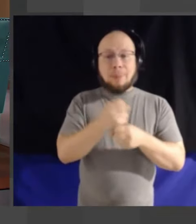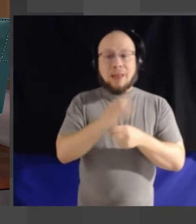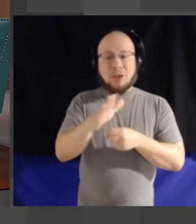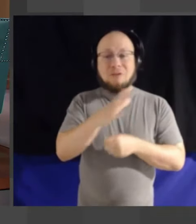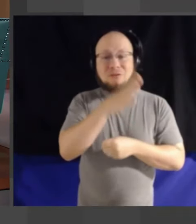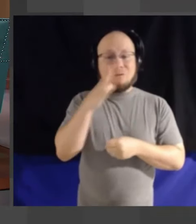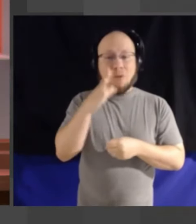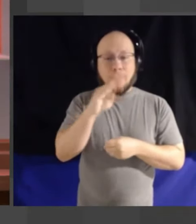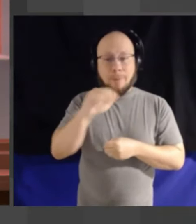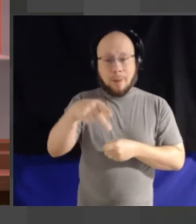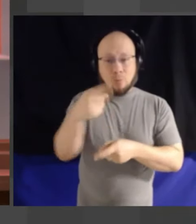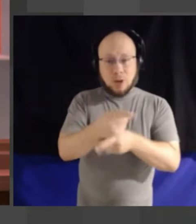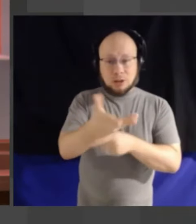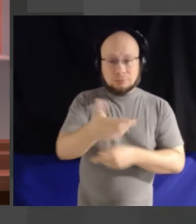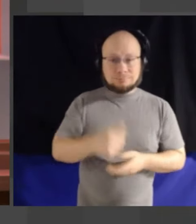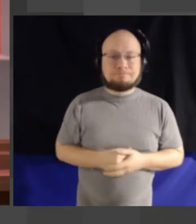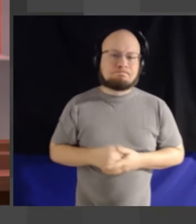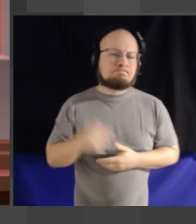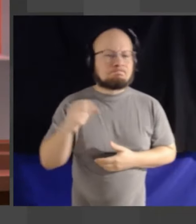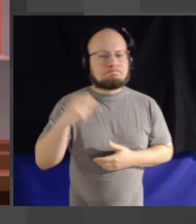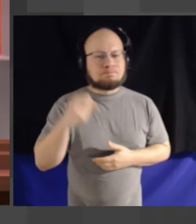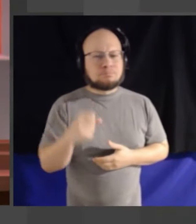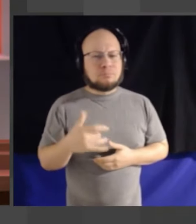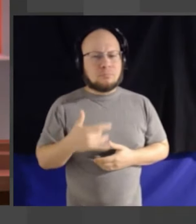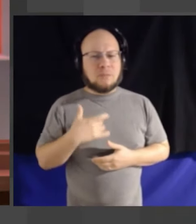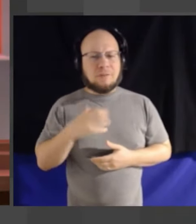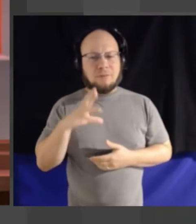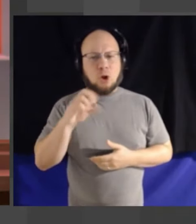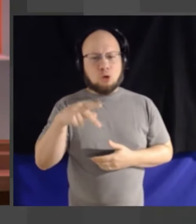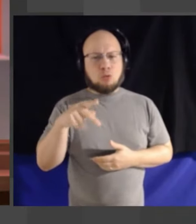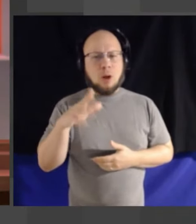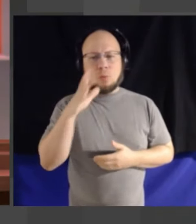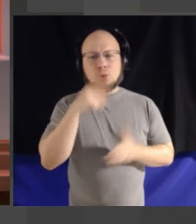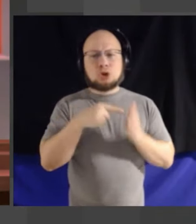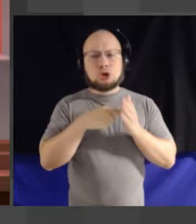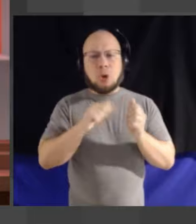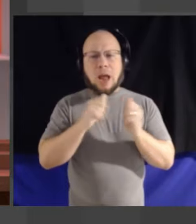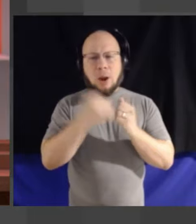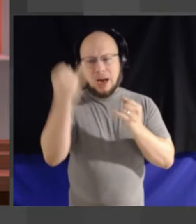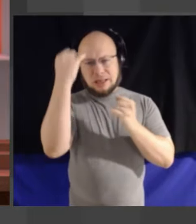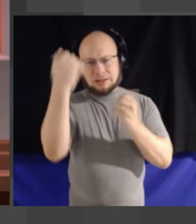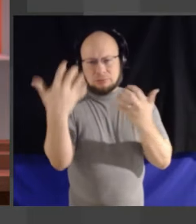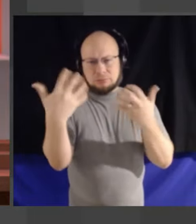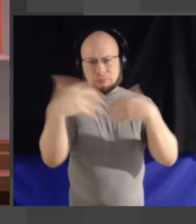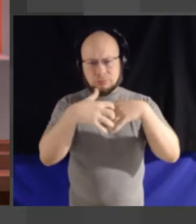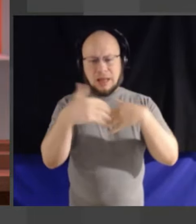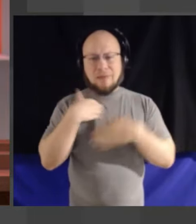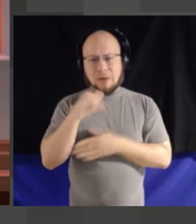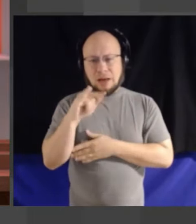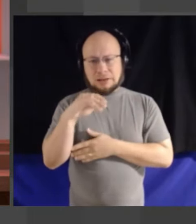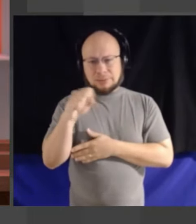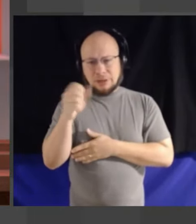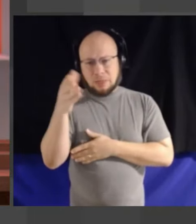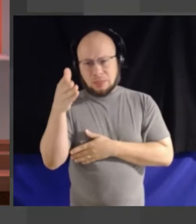REALLY COOL FARMING STYLE MAPS. OH, DEFINITELY. SO, LIKE I THINK CROPS ARE REALLY GOOD AT SHOWING OFF HOW